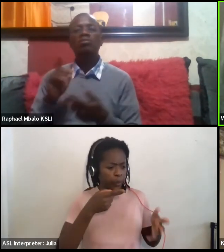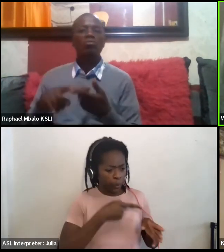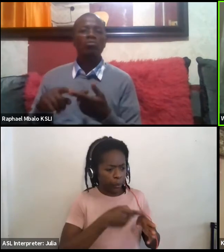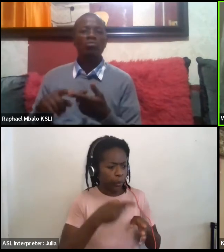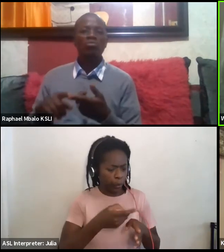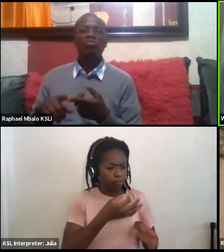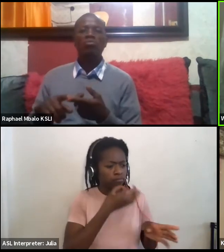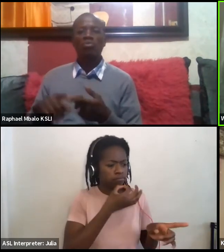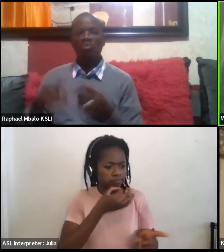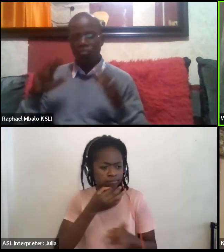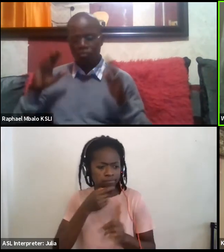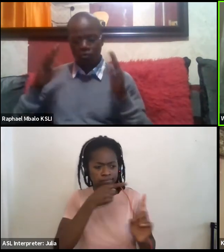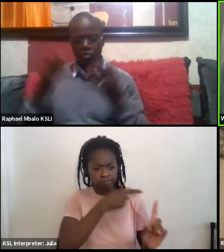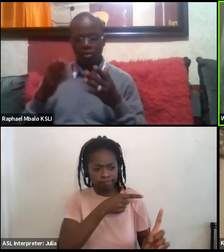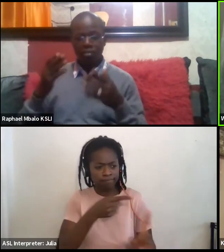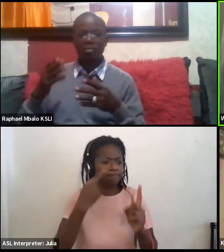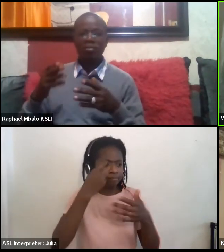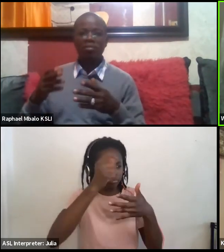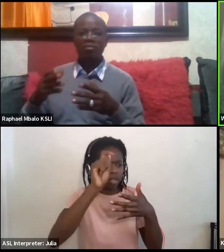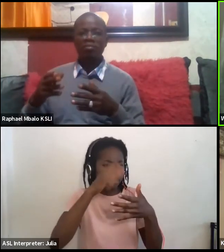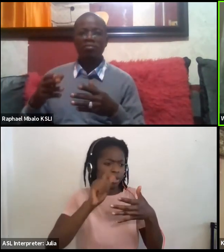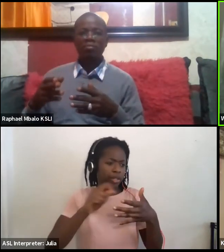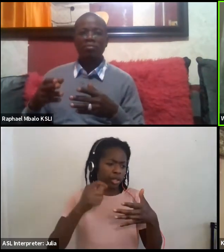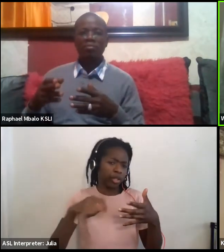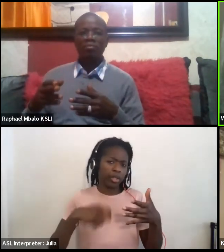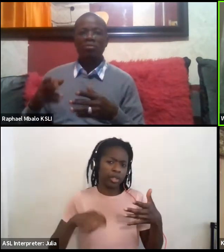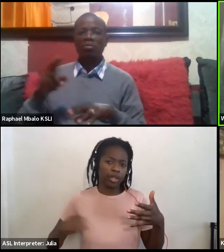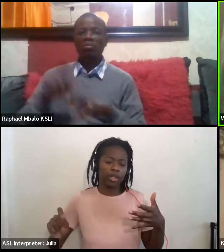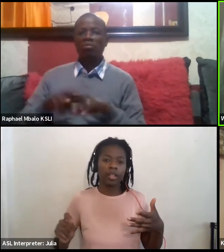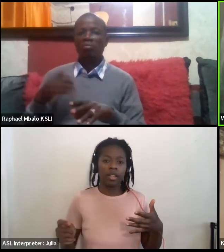I want to read more and work on my memory skills.